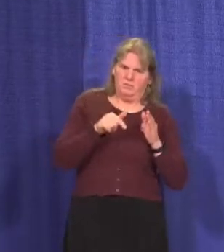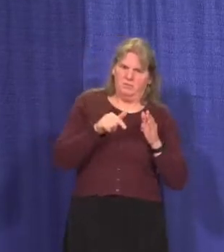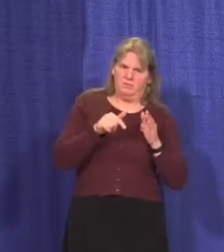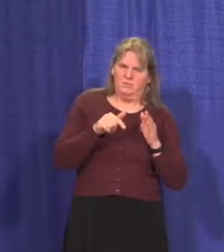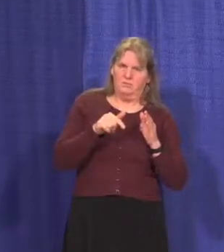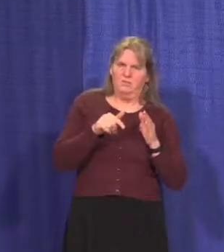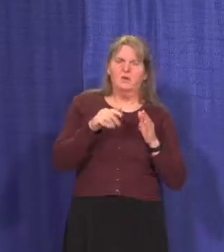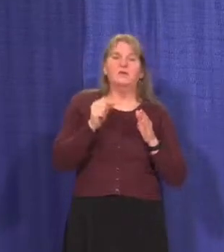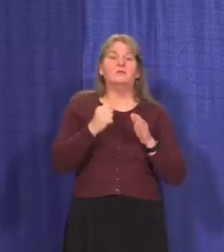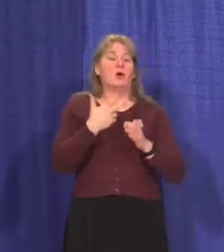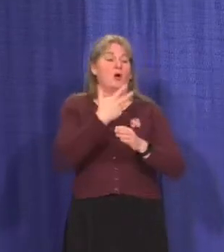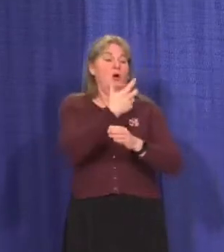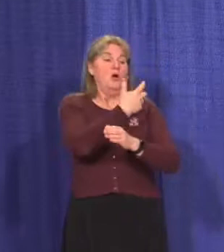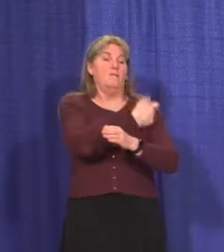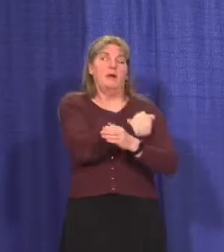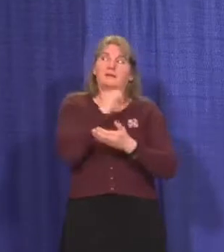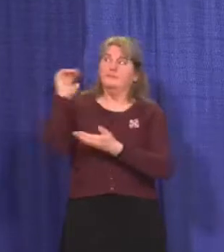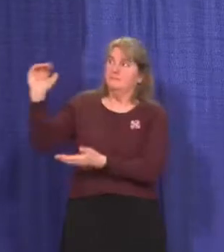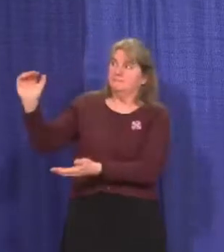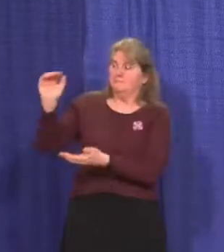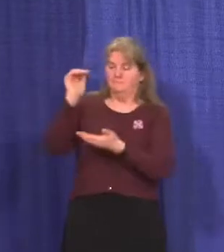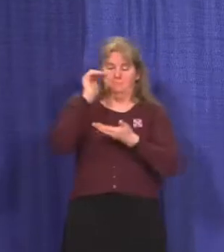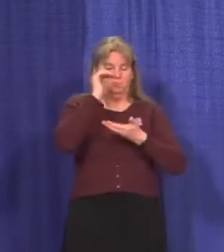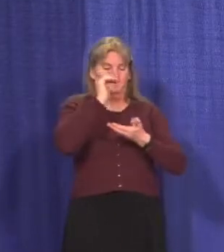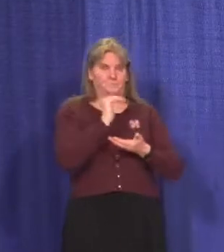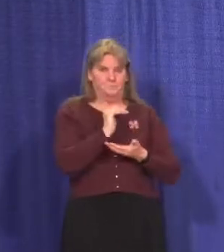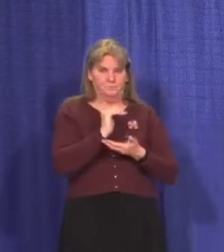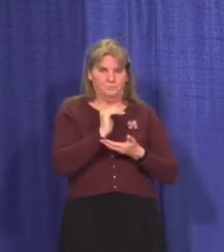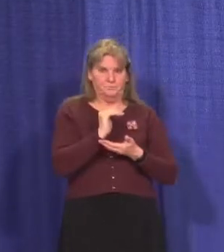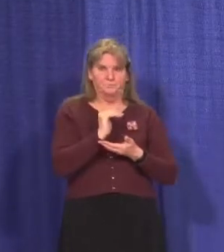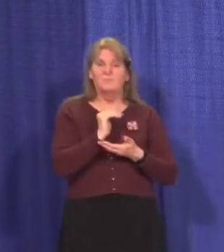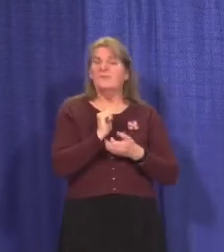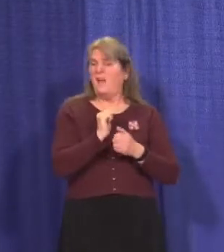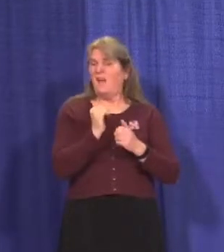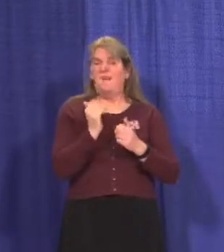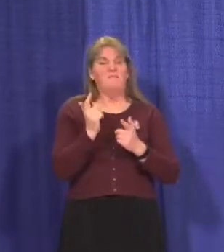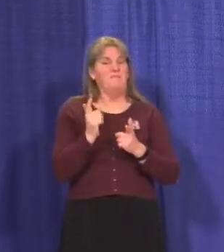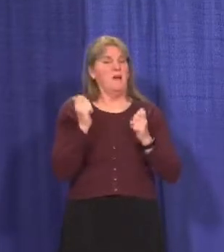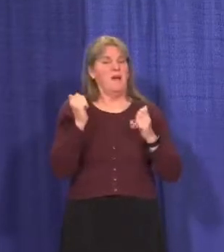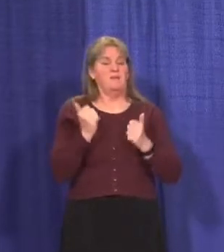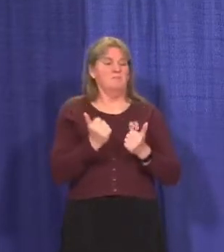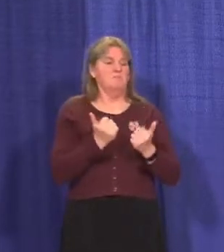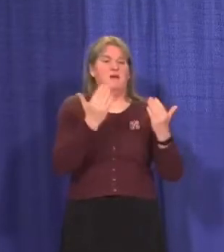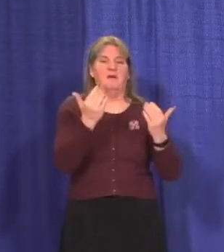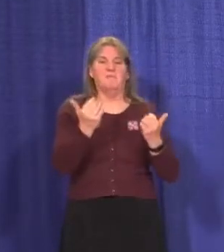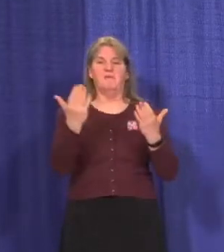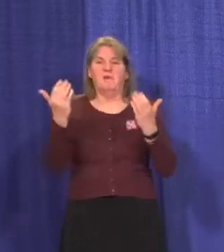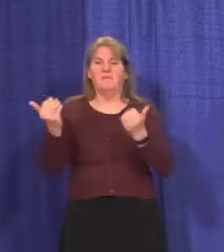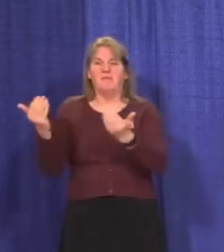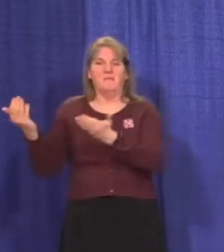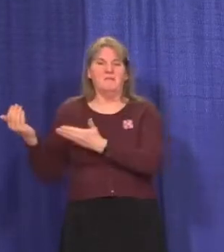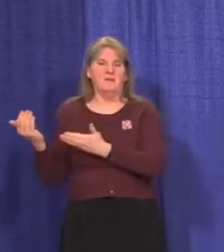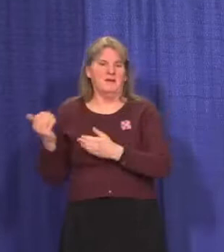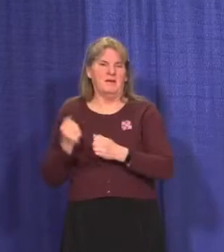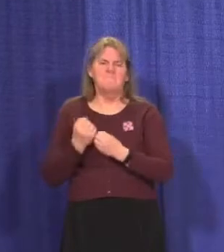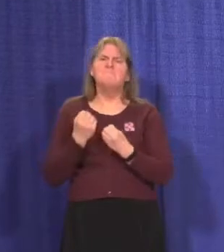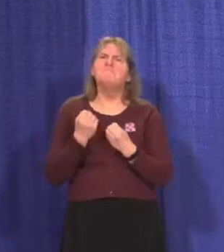doses. And really incorporates so many of those other priority groups